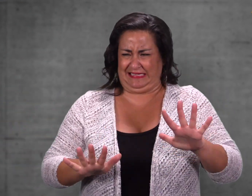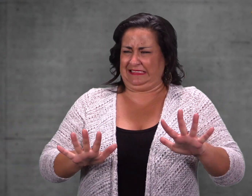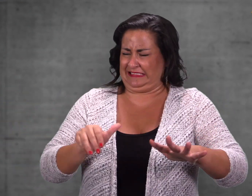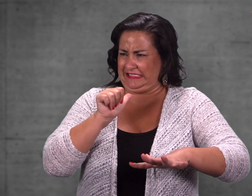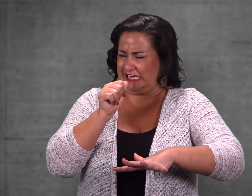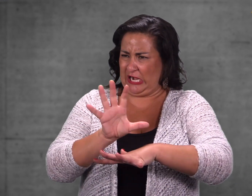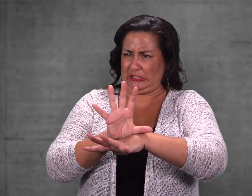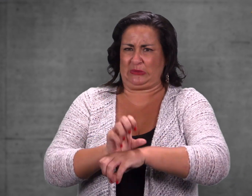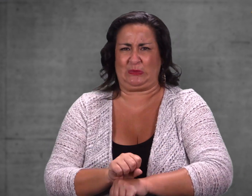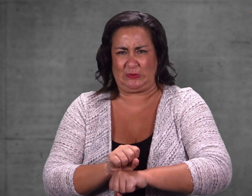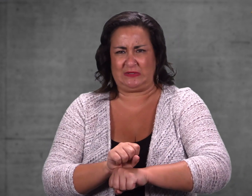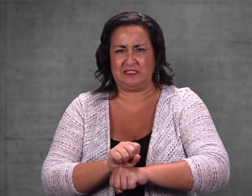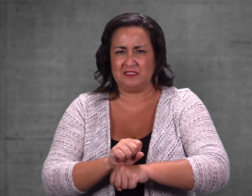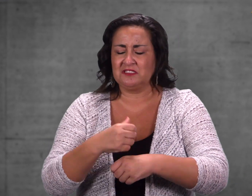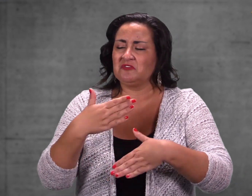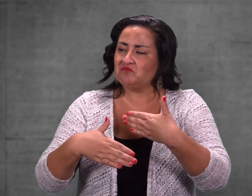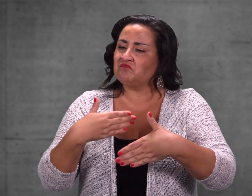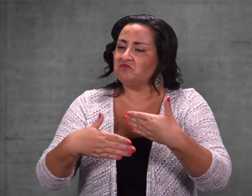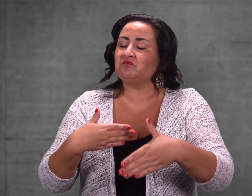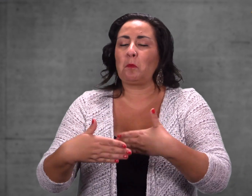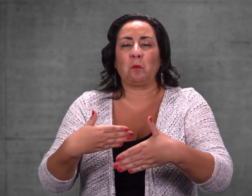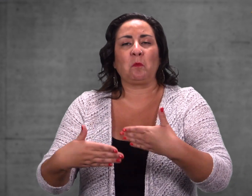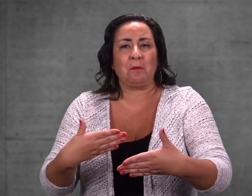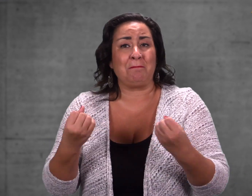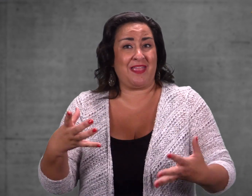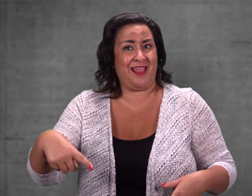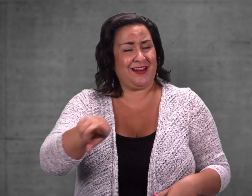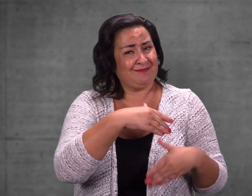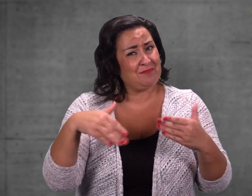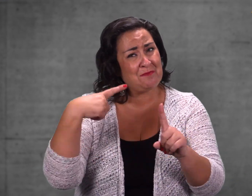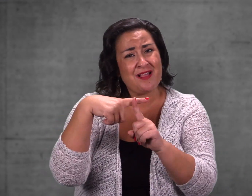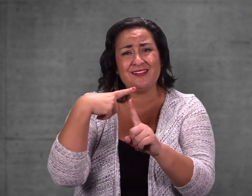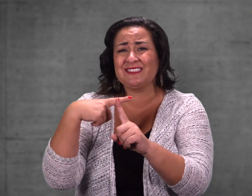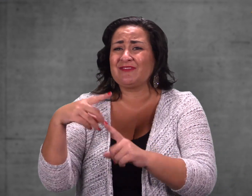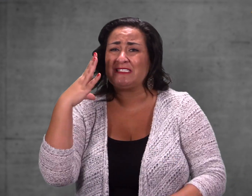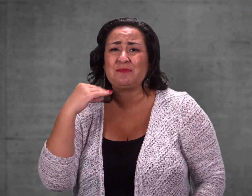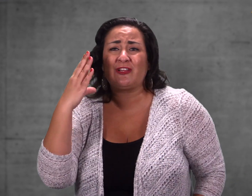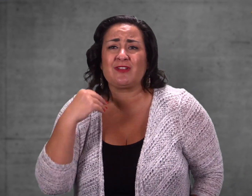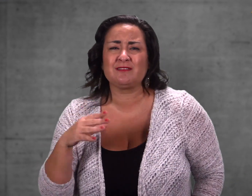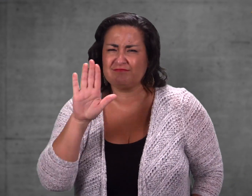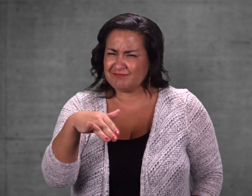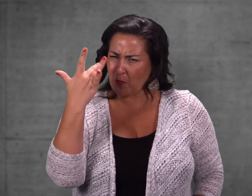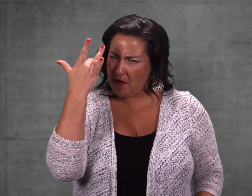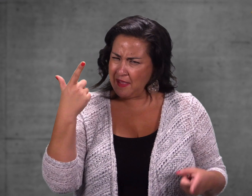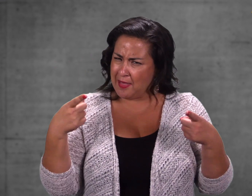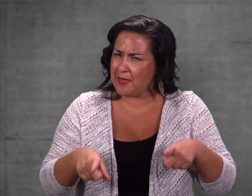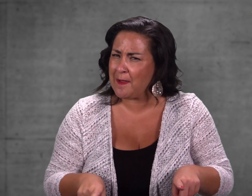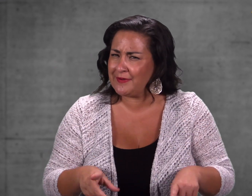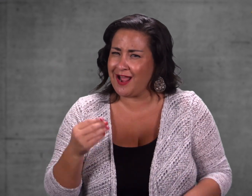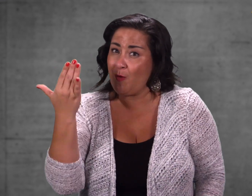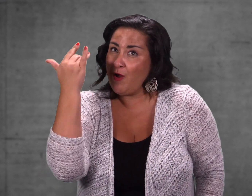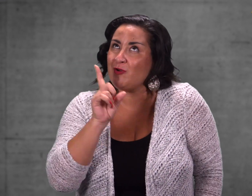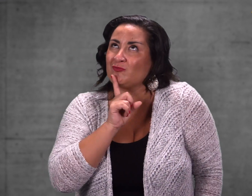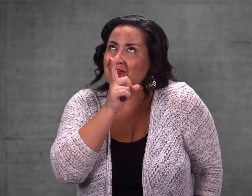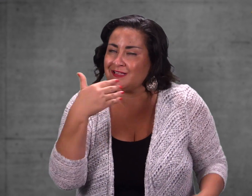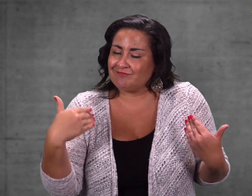While it took some to get used to, it seems as though it was a positive experience for several. And how did this happen?